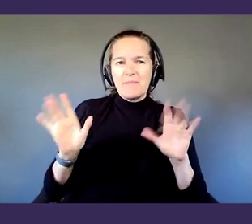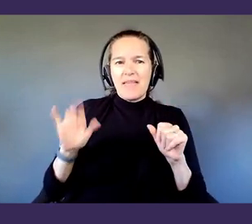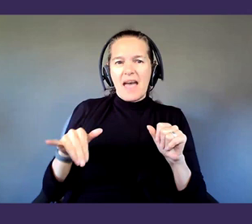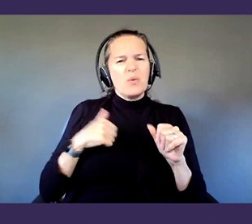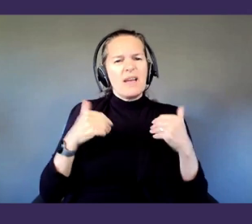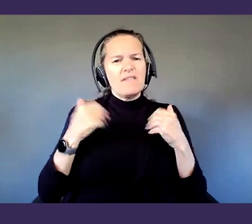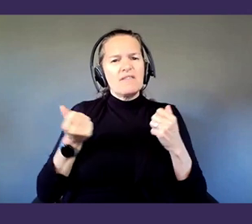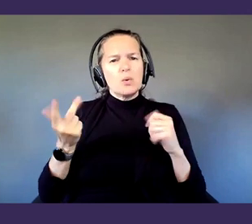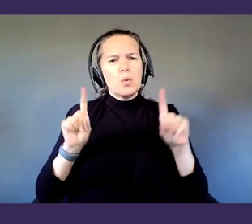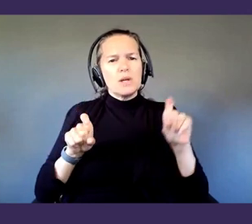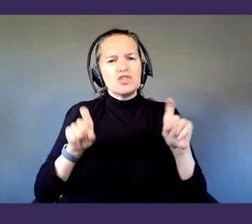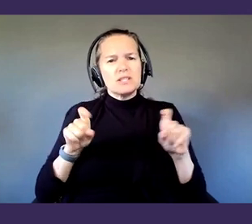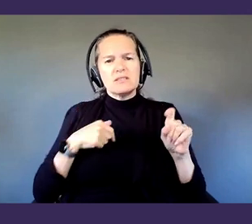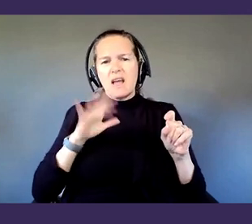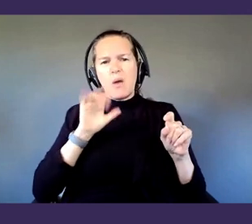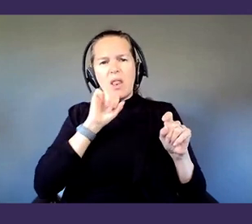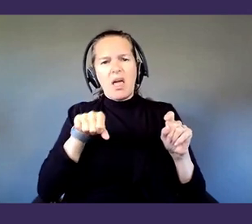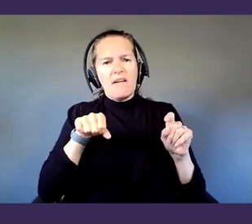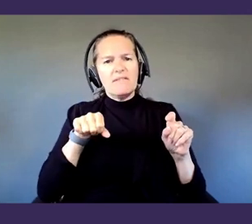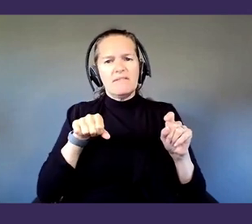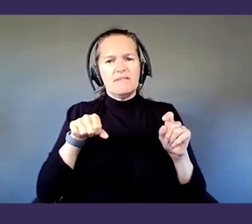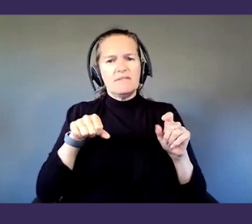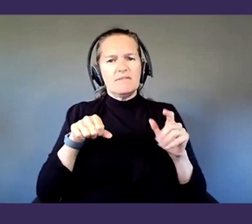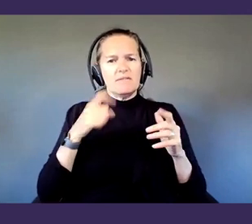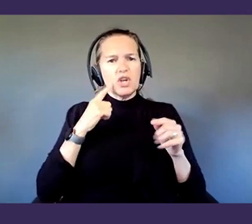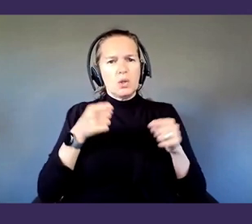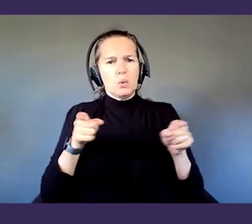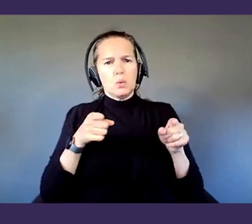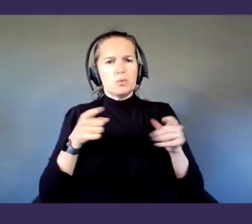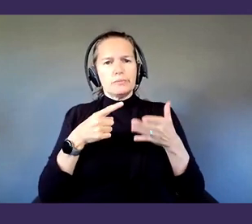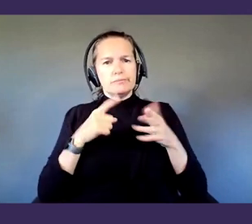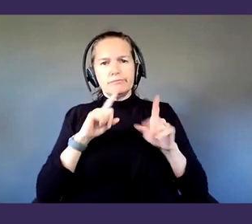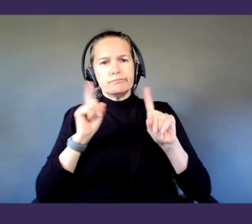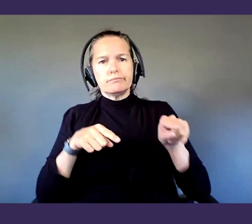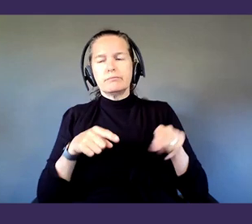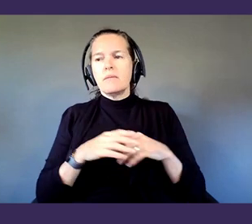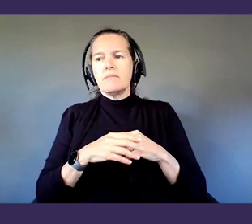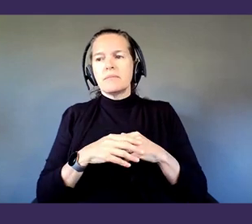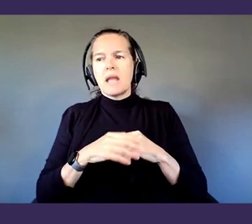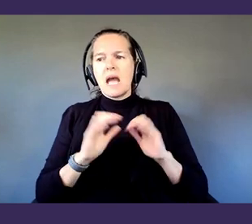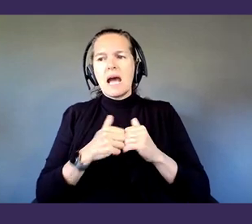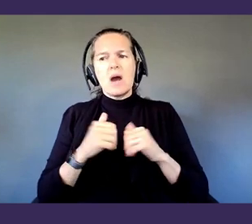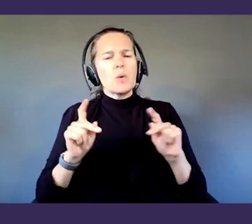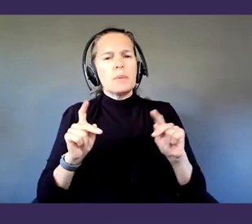that I'd love to have you kind of address is, how do people get started if they're interested in SDM,